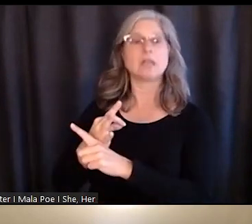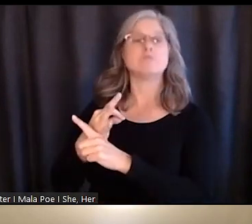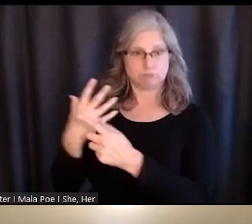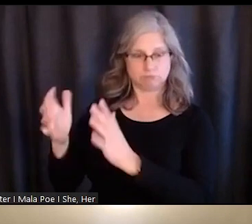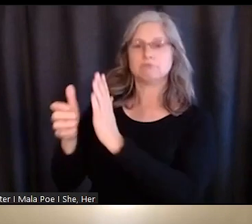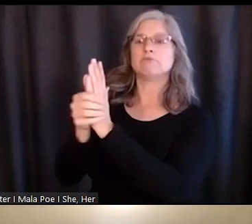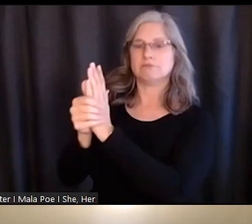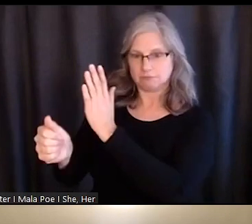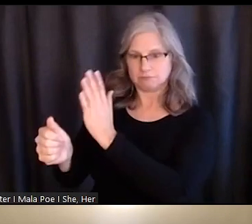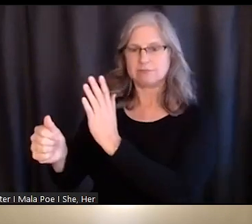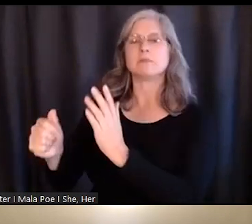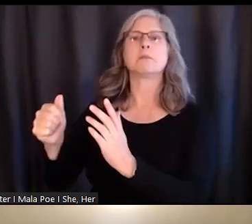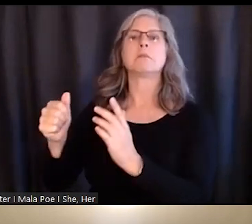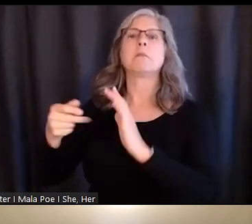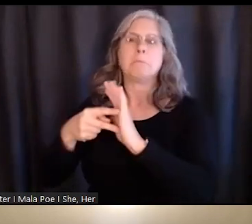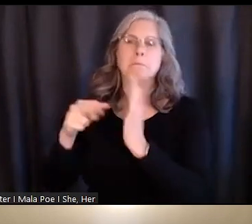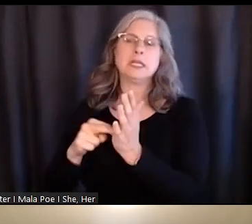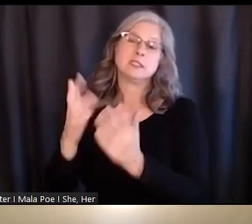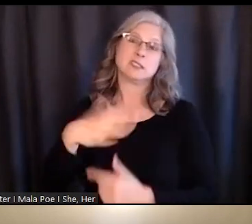However, that means about 20% of children haven't.